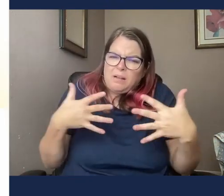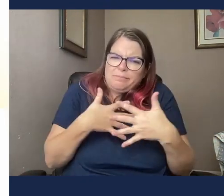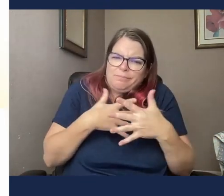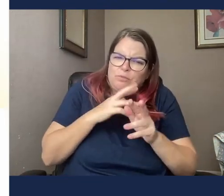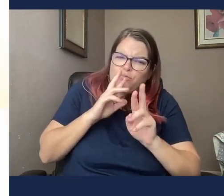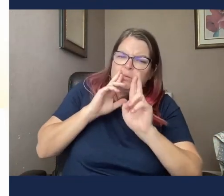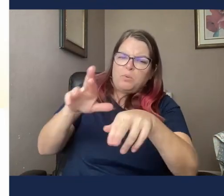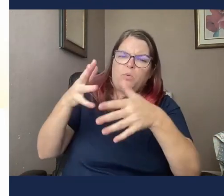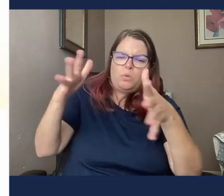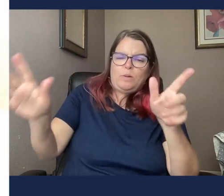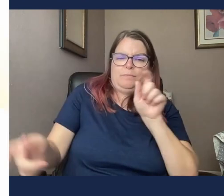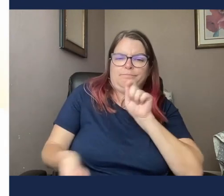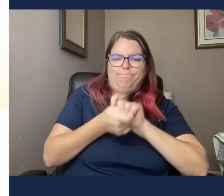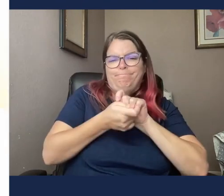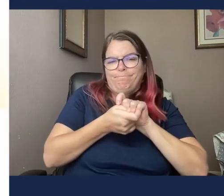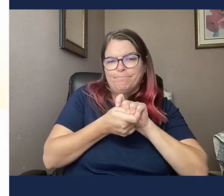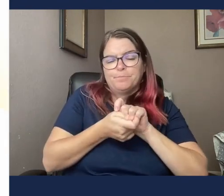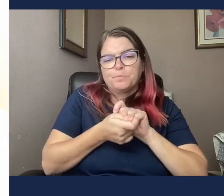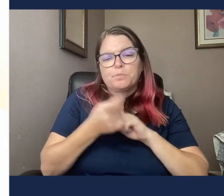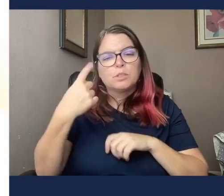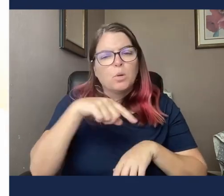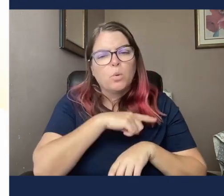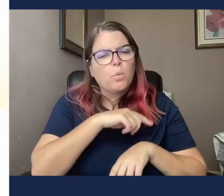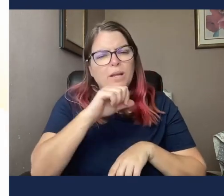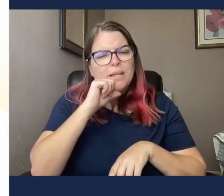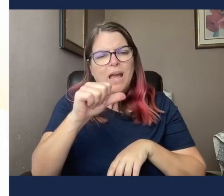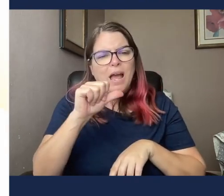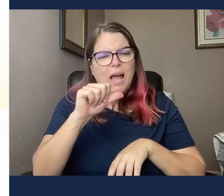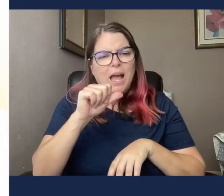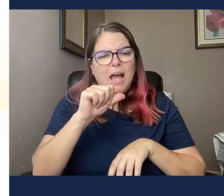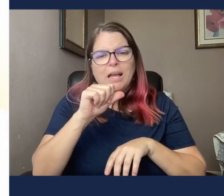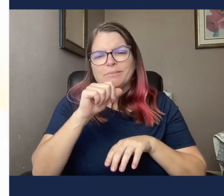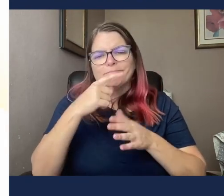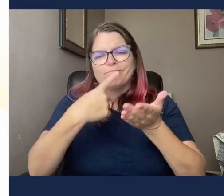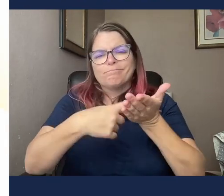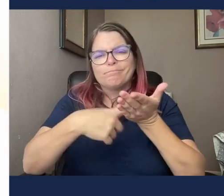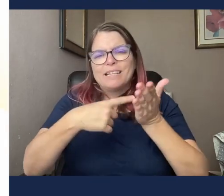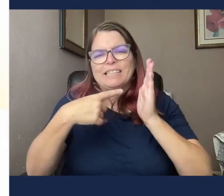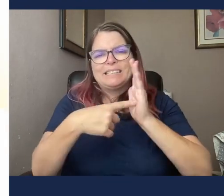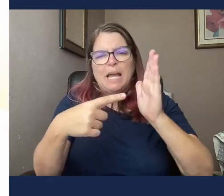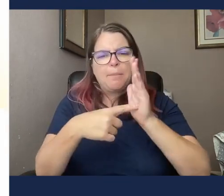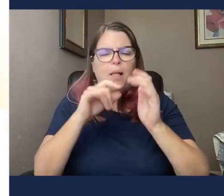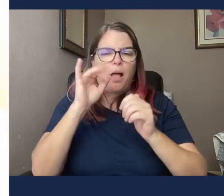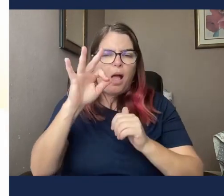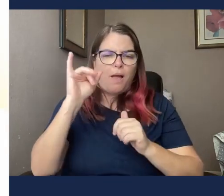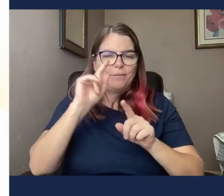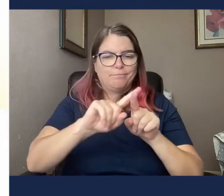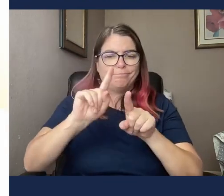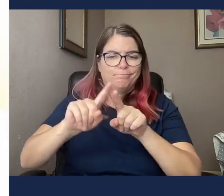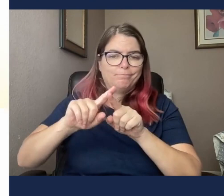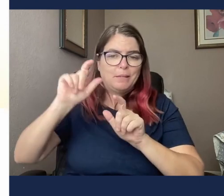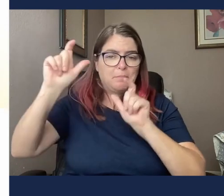cultural narratives and we have biases that we truly believe are are true about people we haven't talked to, that we're not familiar with. And that's